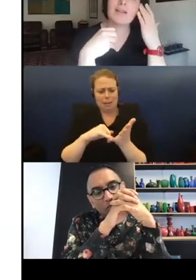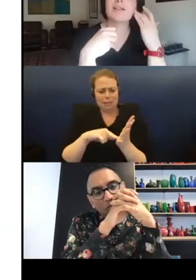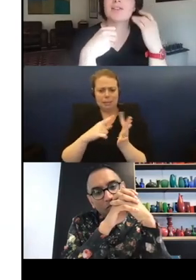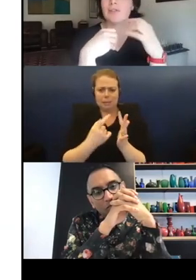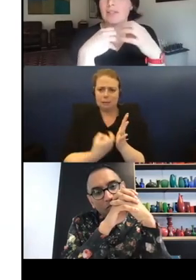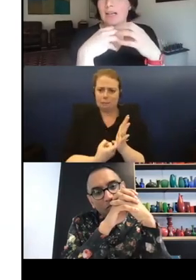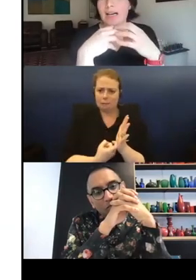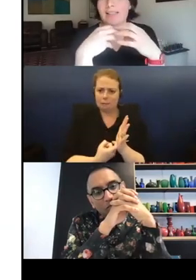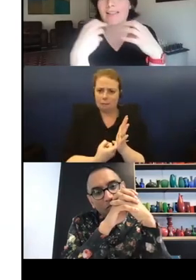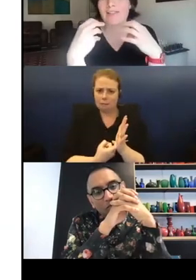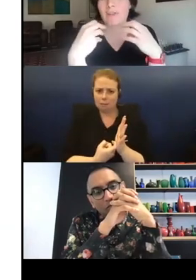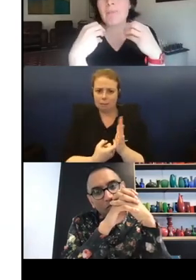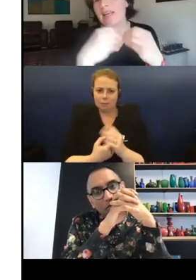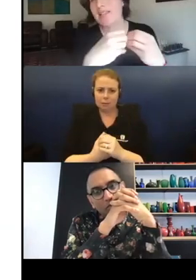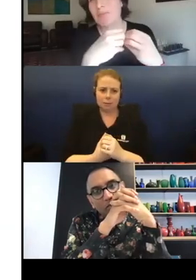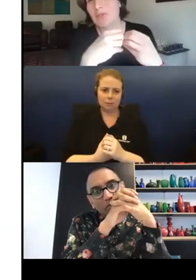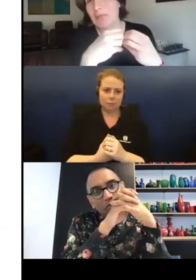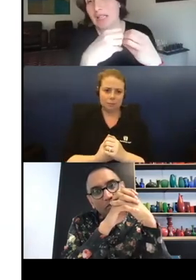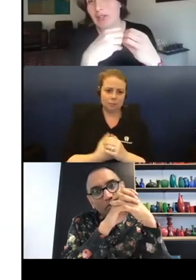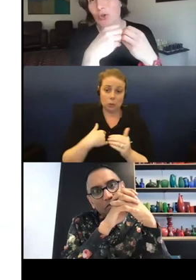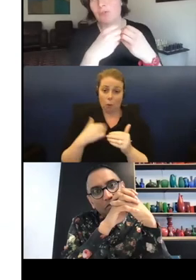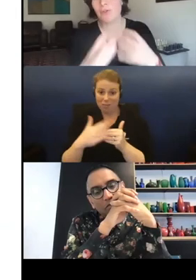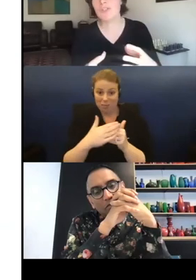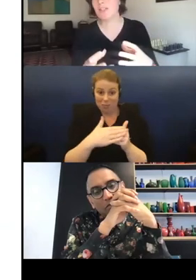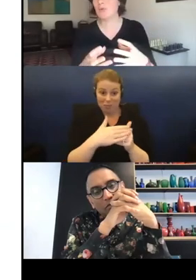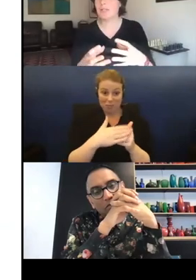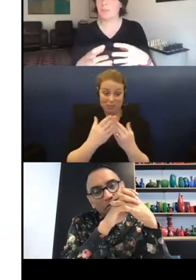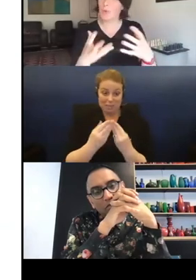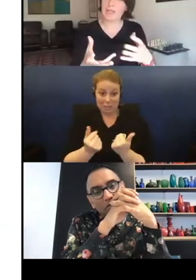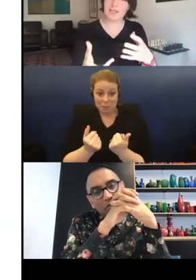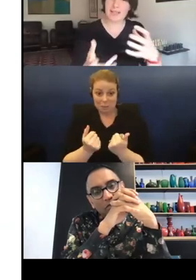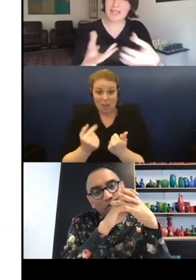so the i repaired some of them even though at first i thought they're broken and that's how